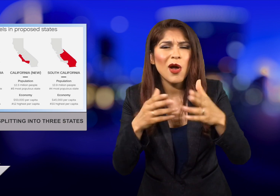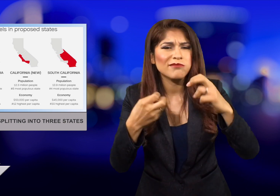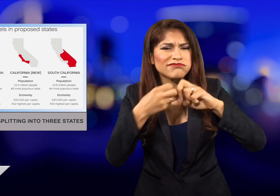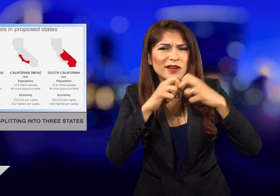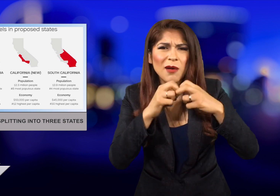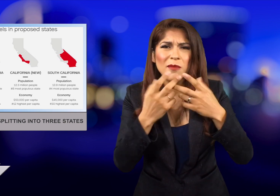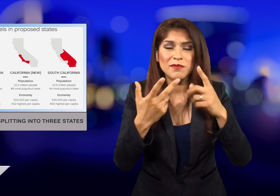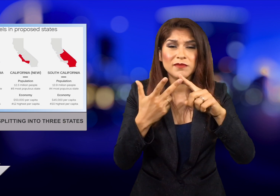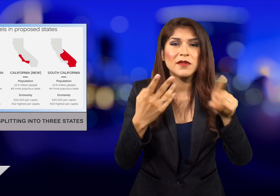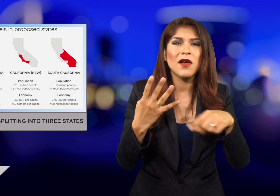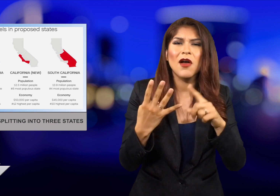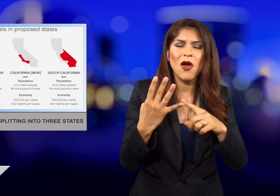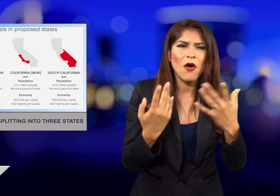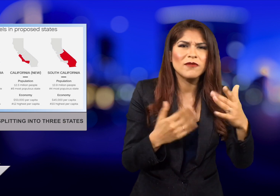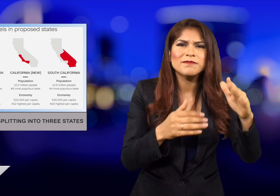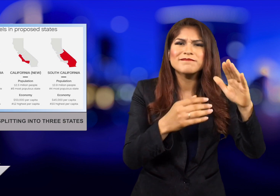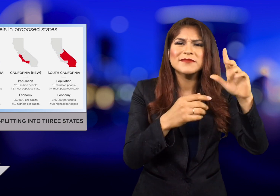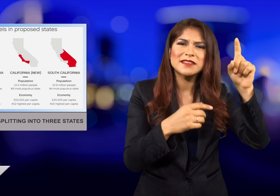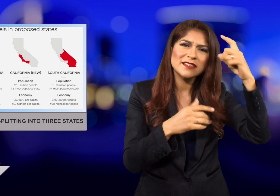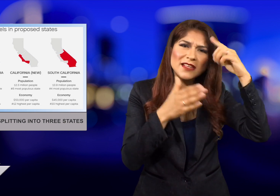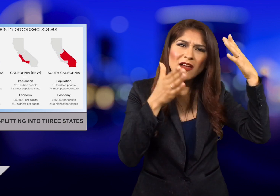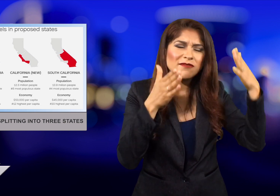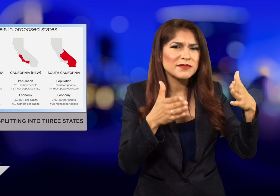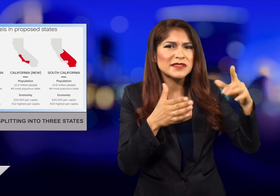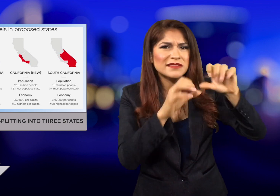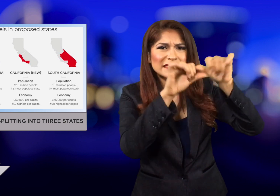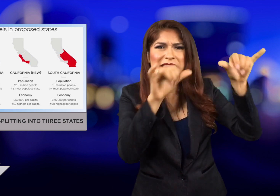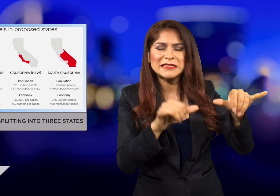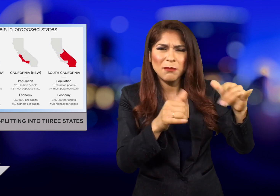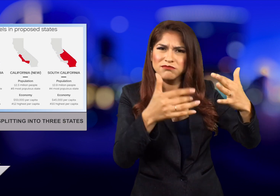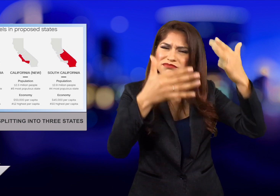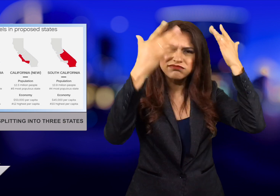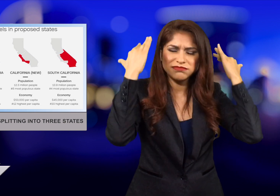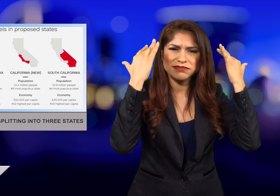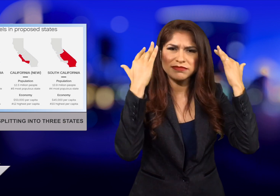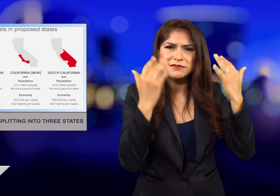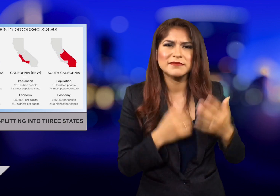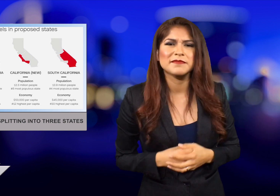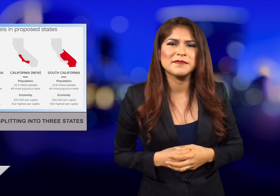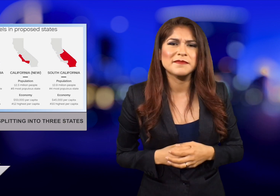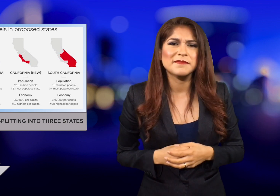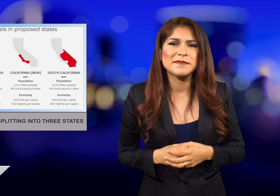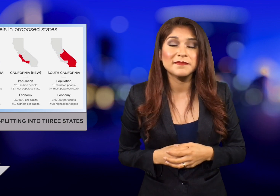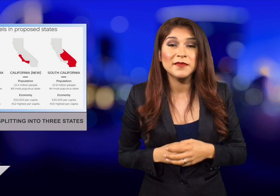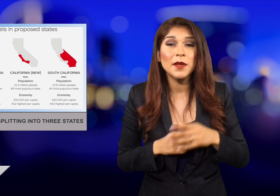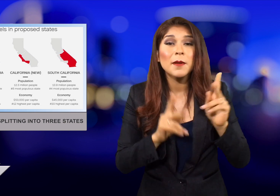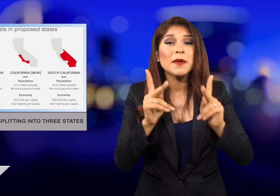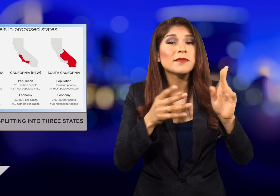infrastructure and strained government.